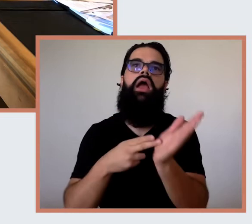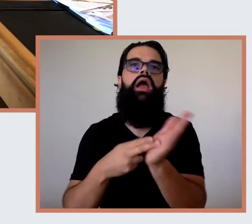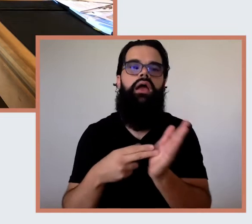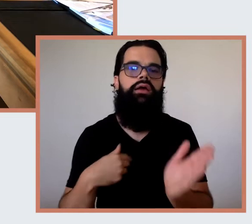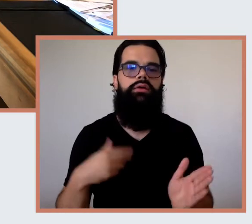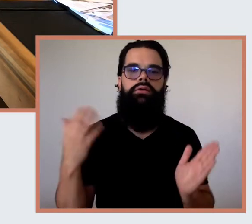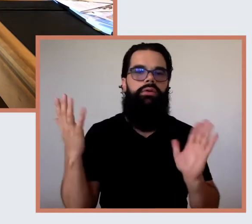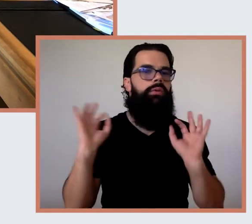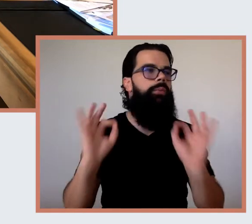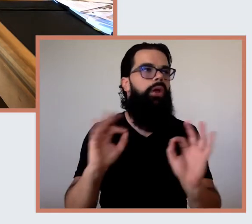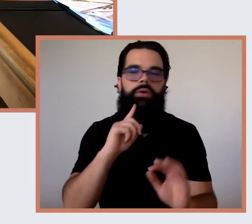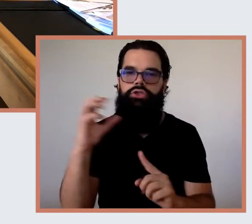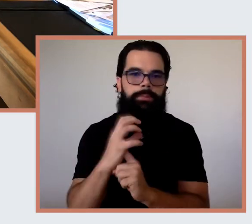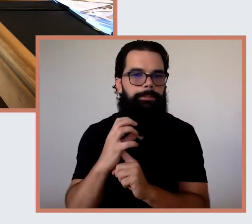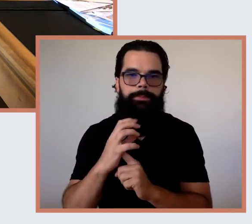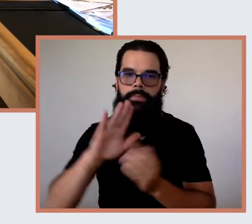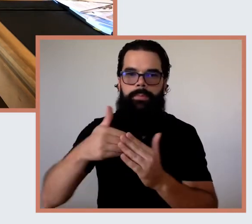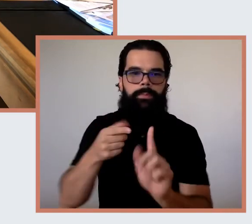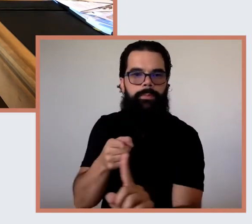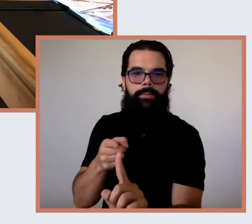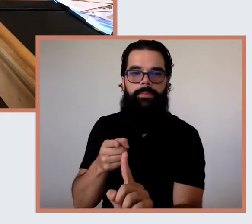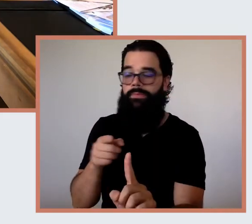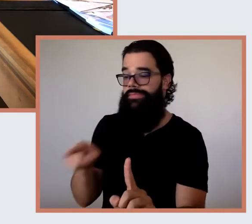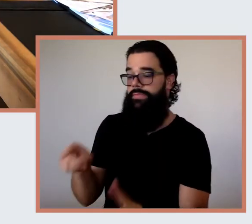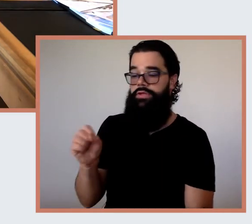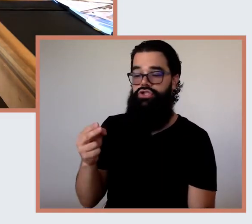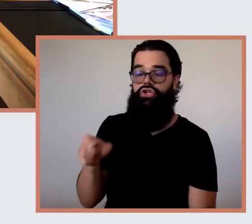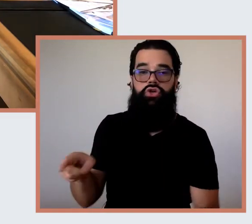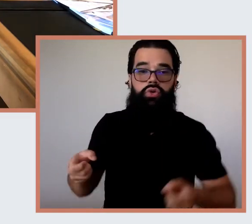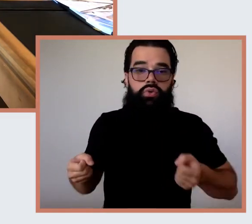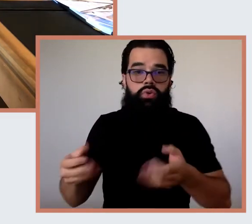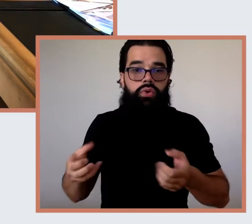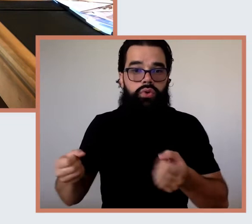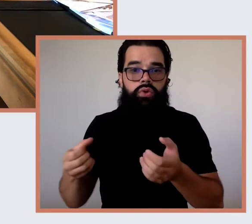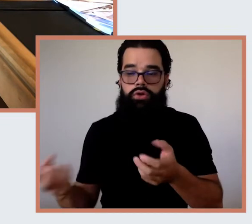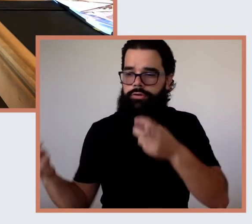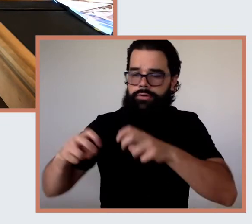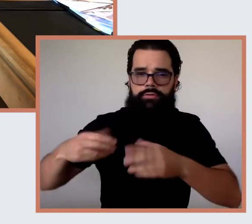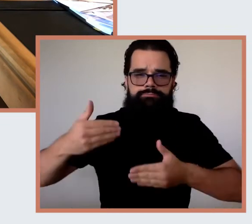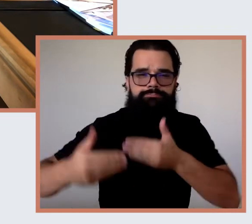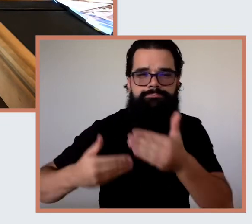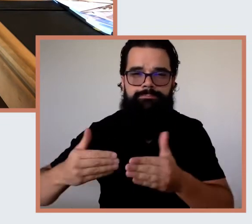I hope these people don't mind me mentioning their names cause they were, it was lovely. And she had been in a wheelchair and we did a scene together